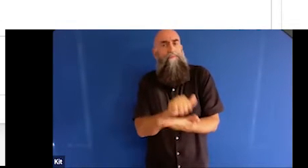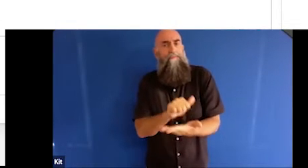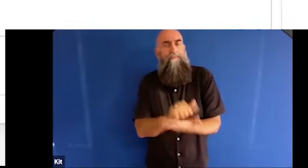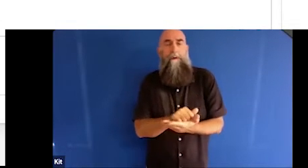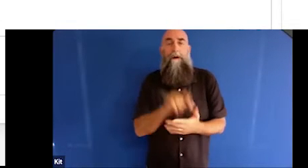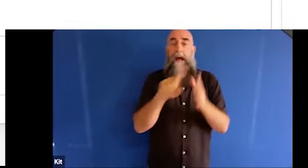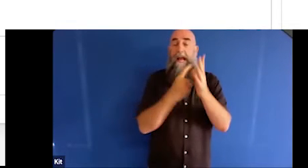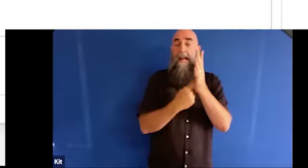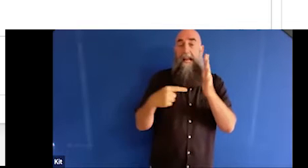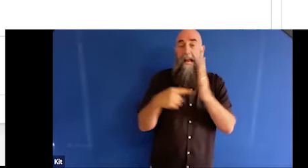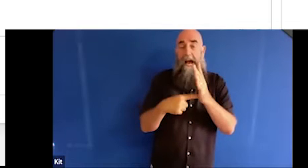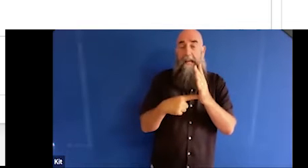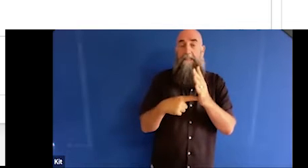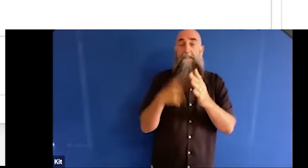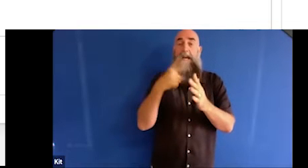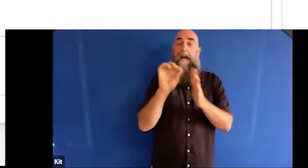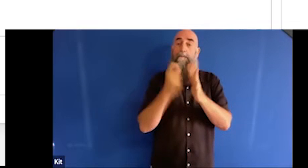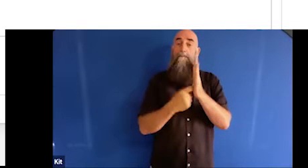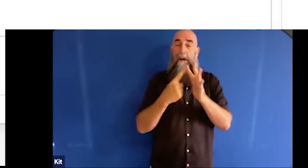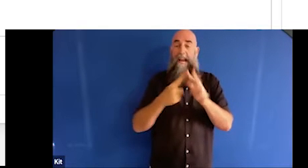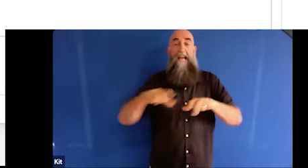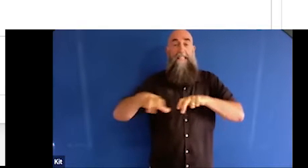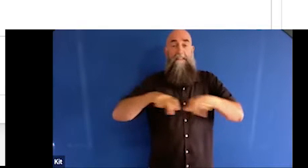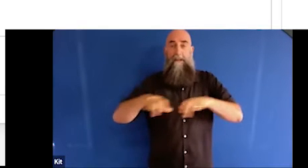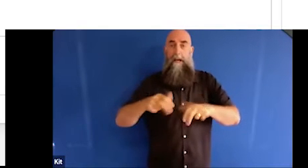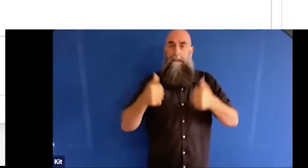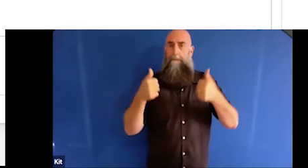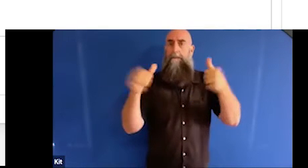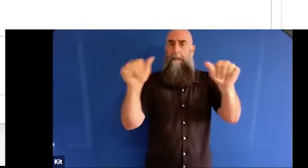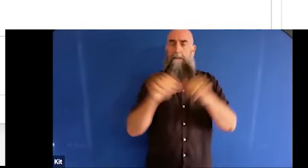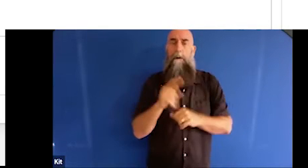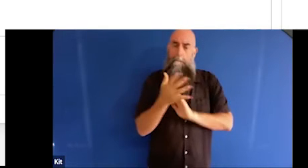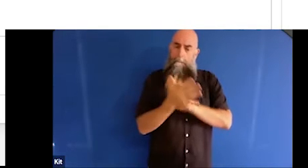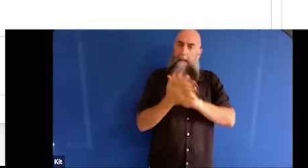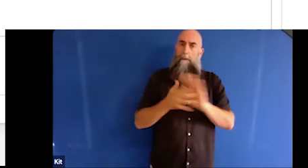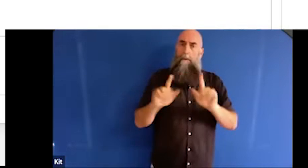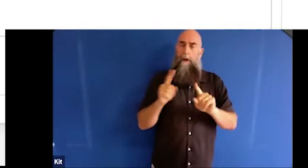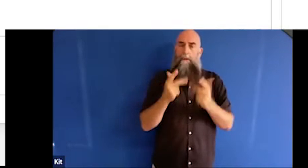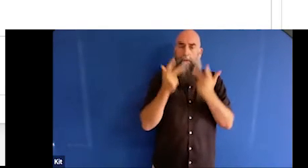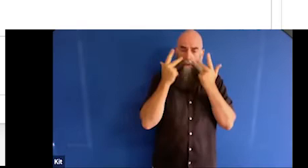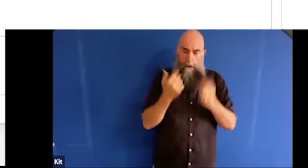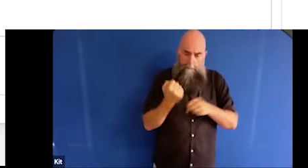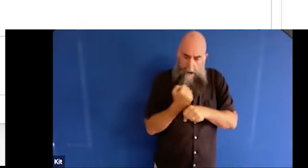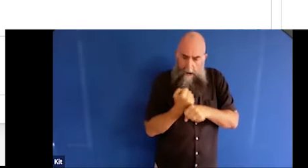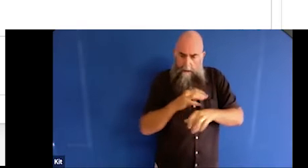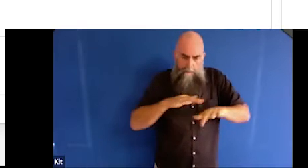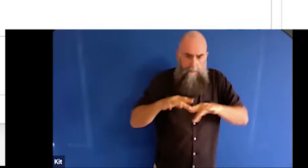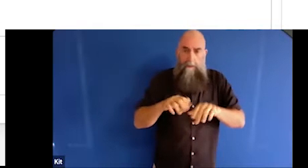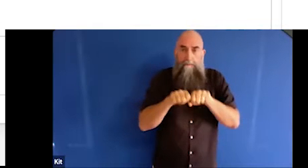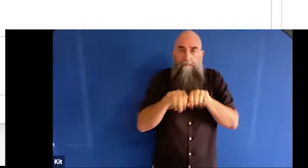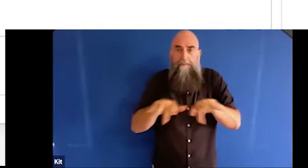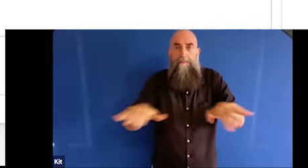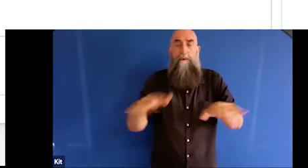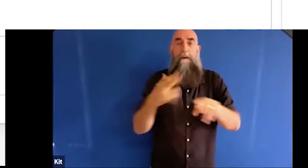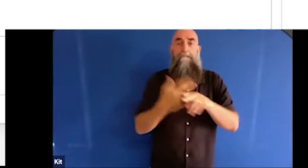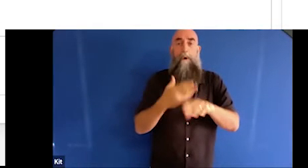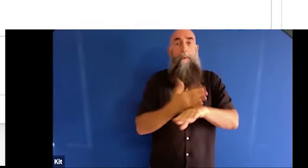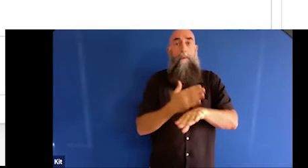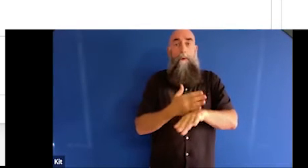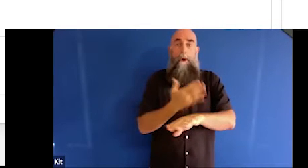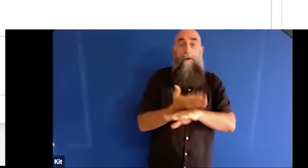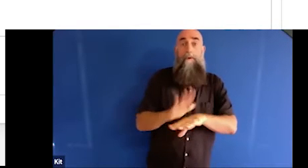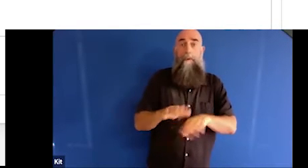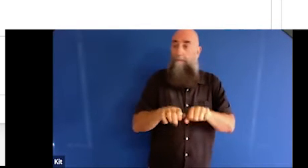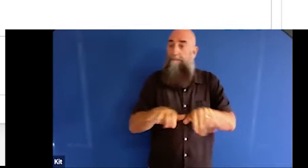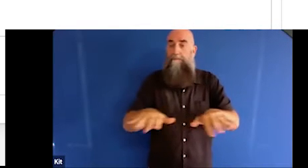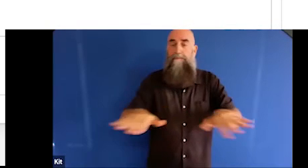and creativity are thriving." We won't go into too much detail about each of those criterions